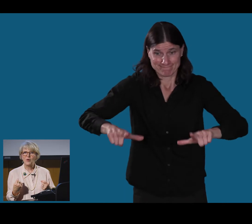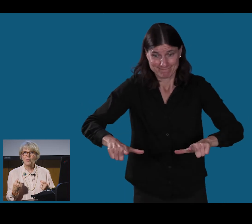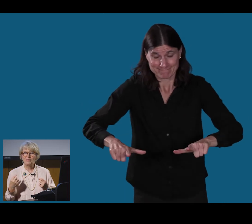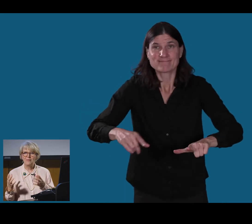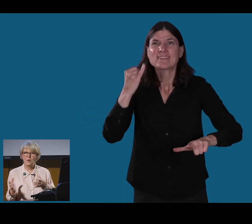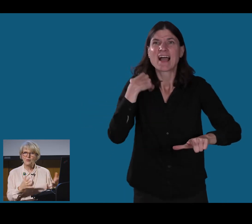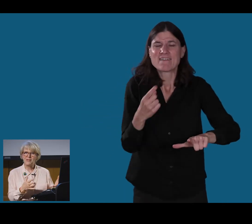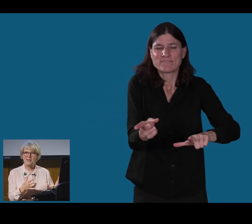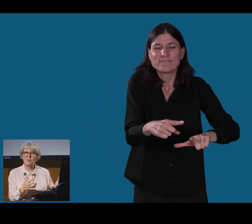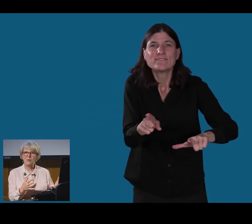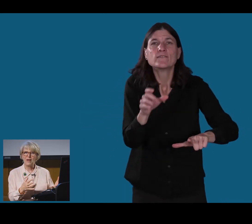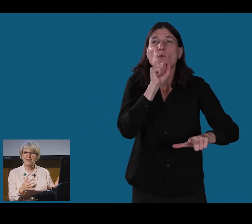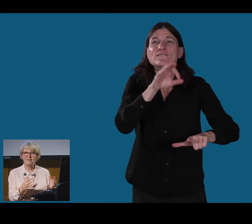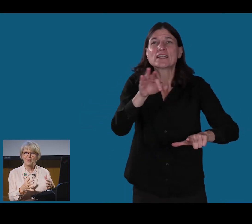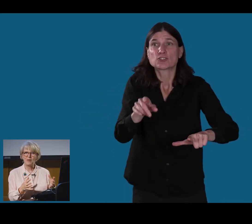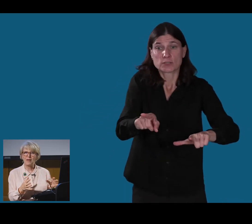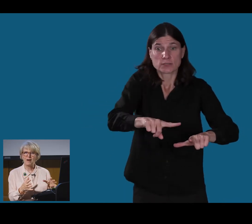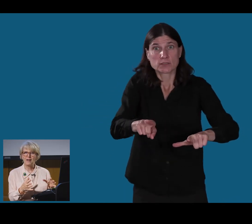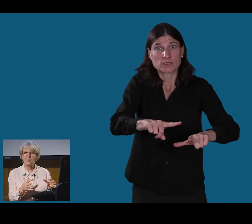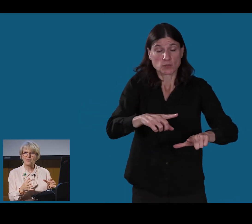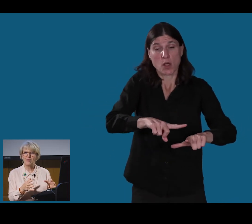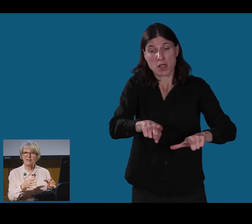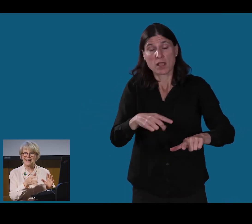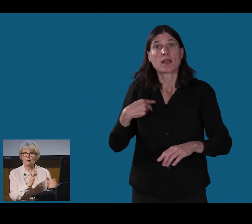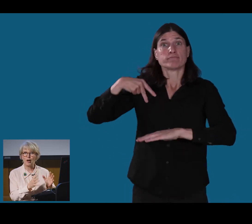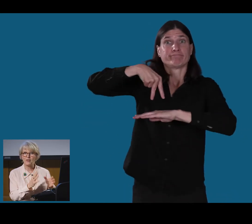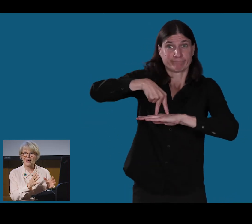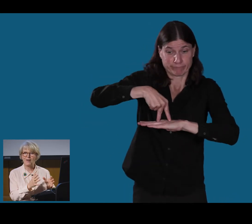So in the olden days when we had a scale that you get on, and it was kind of an analogue scale.